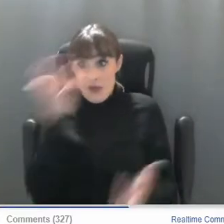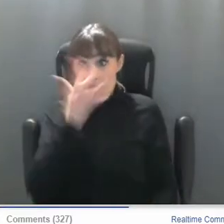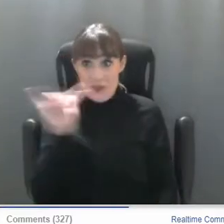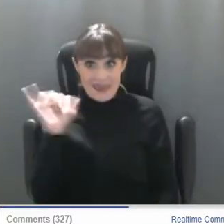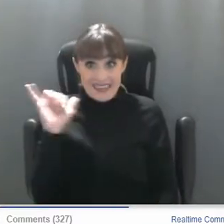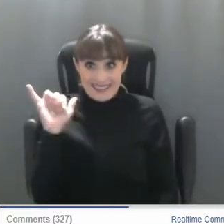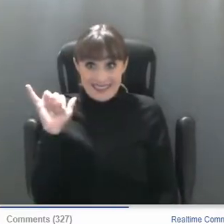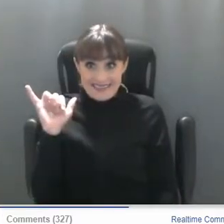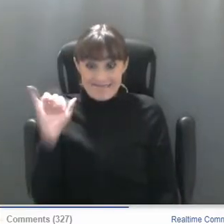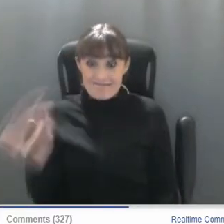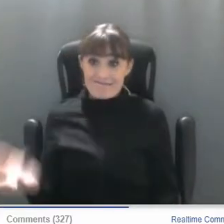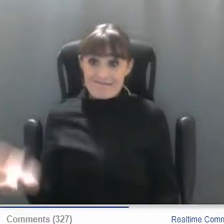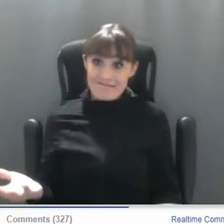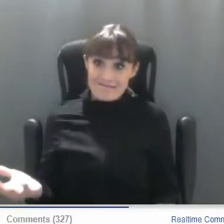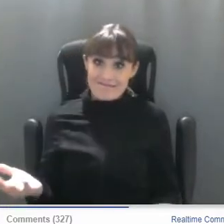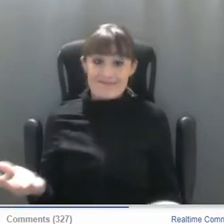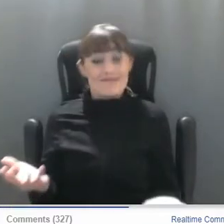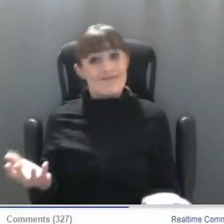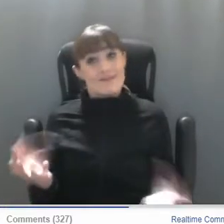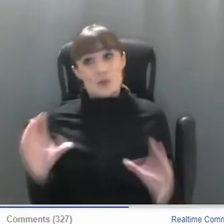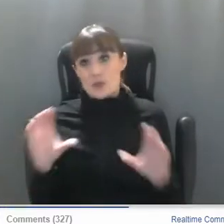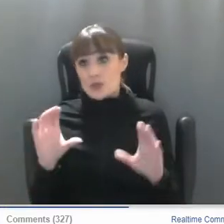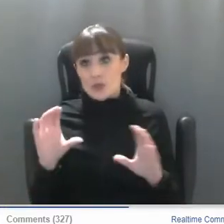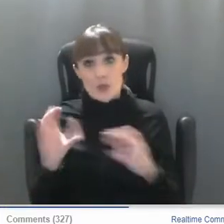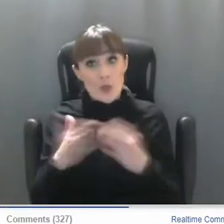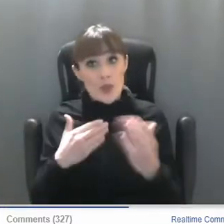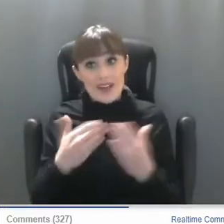So we want you to just do what's best for your family, but we sure